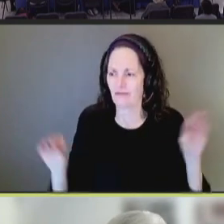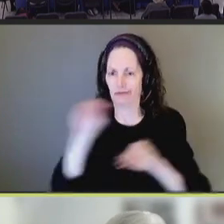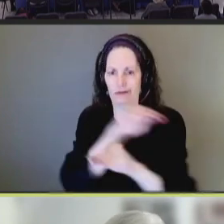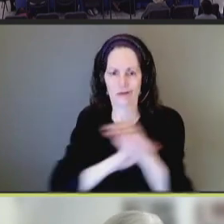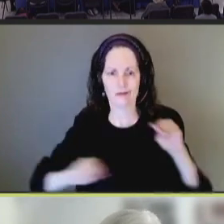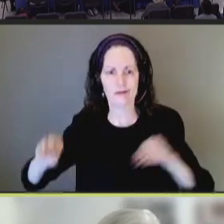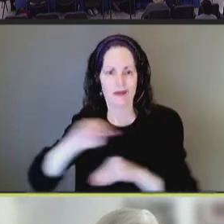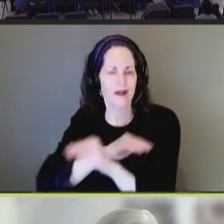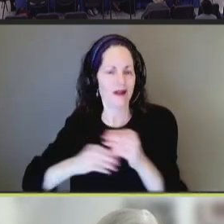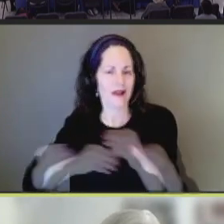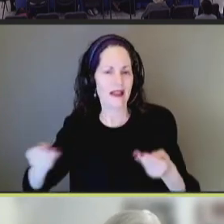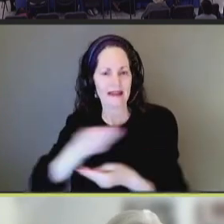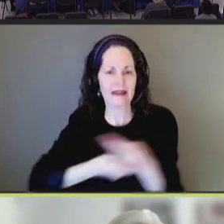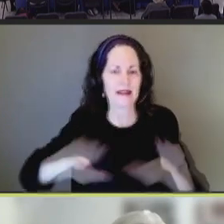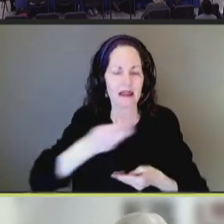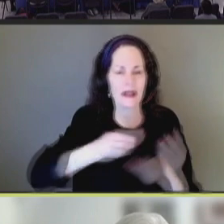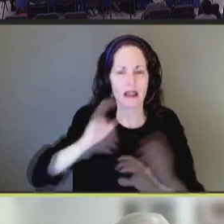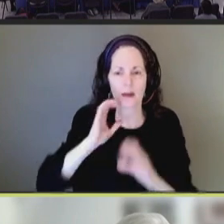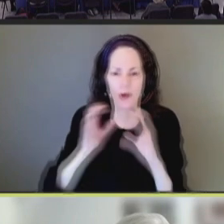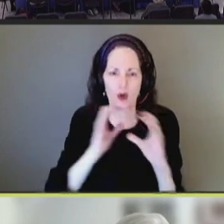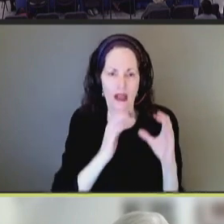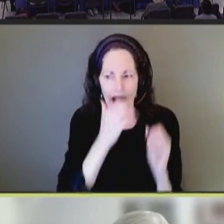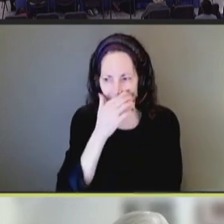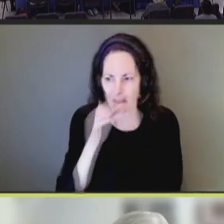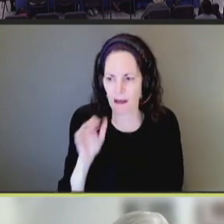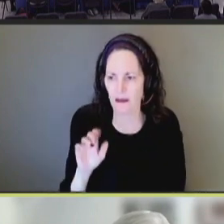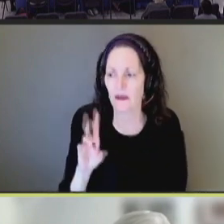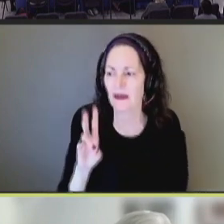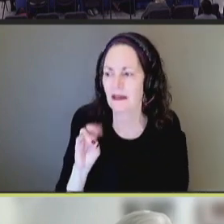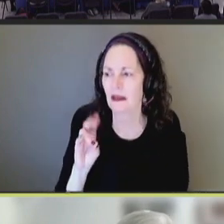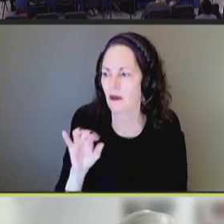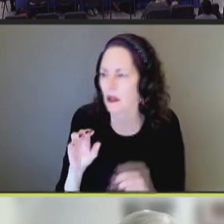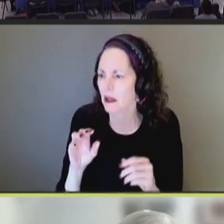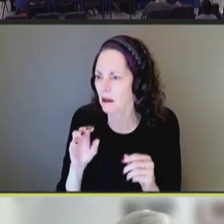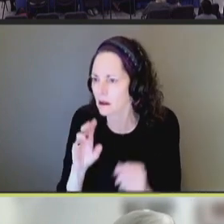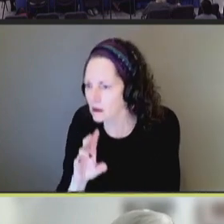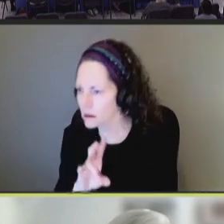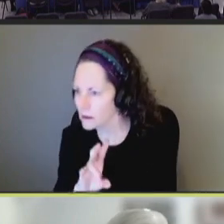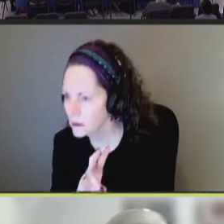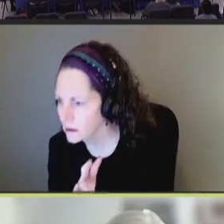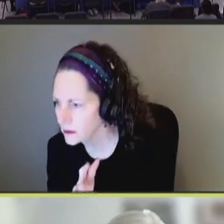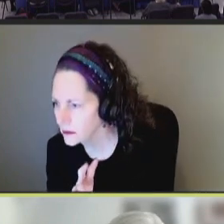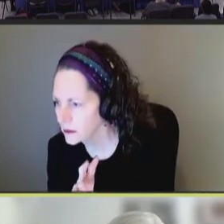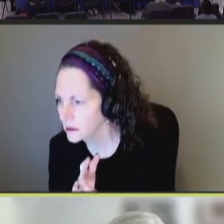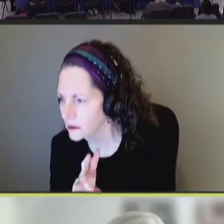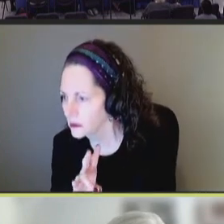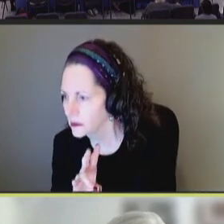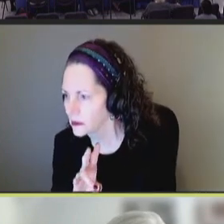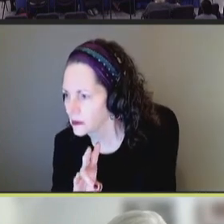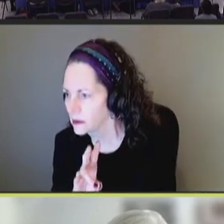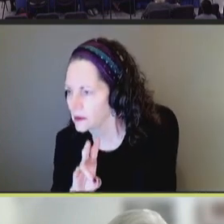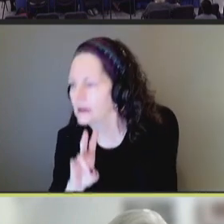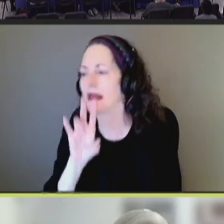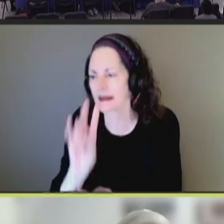providers representing over 4,200 facilities are exchanging data with 42 jurisdictions. We have